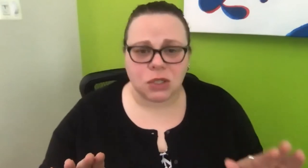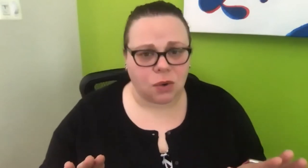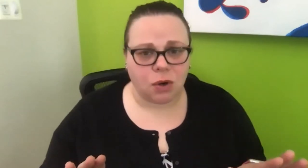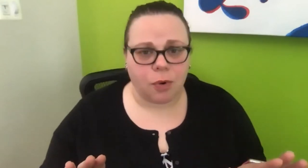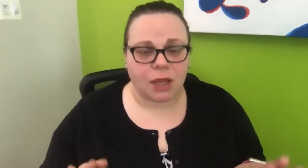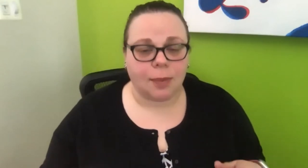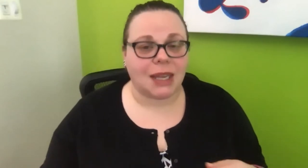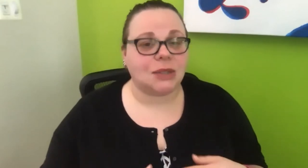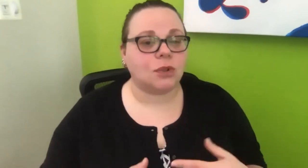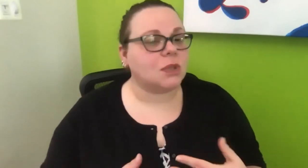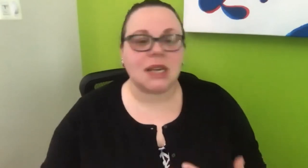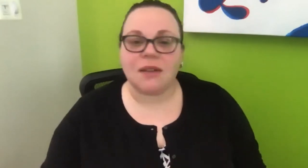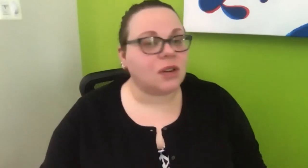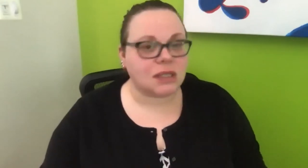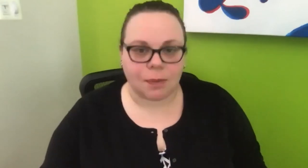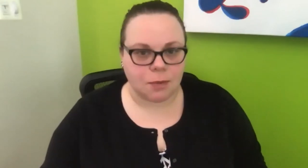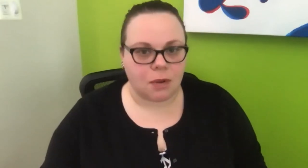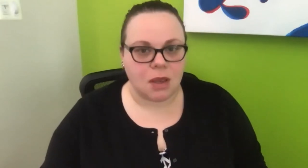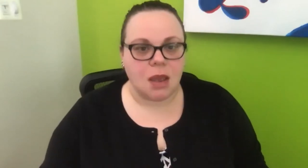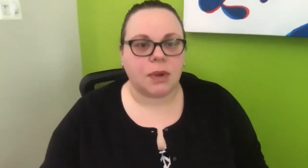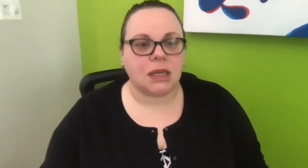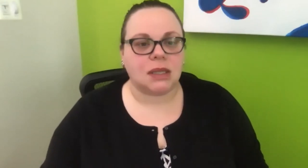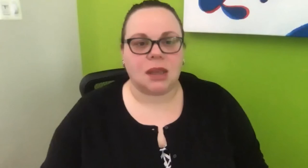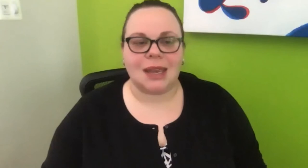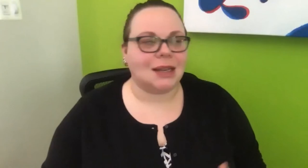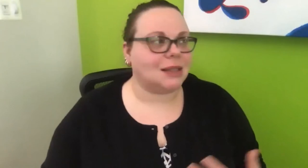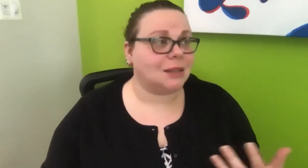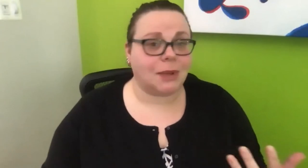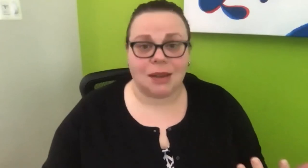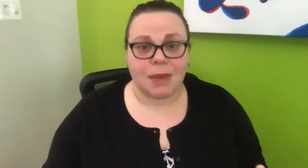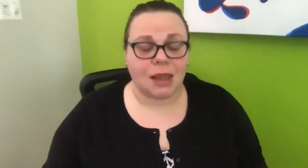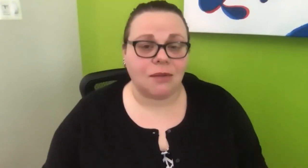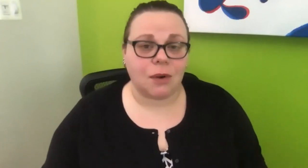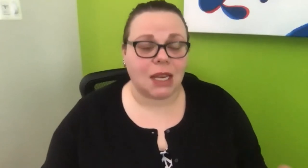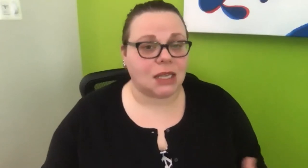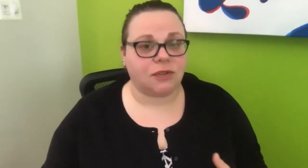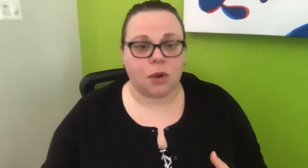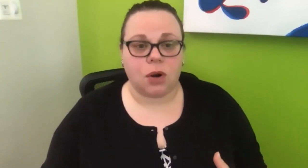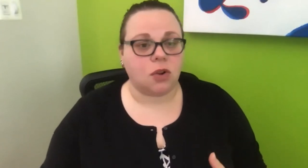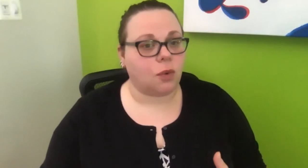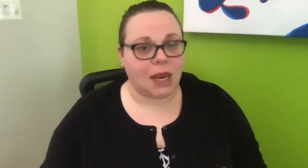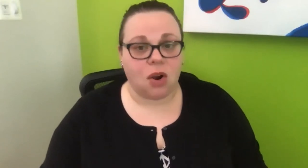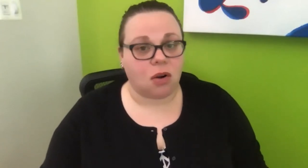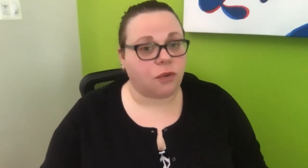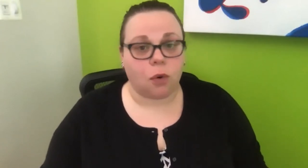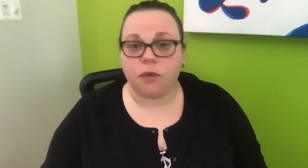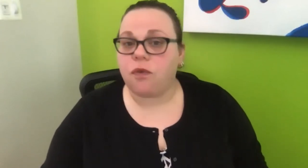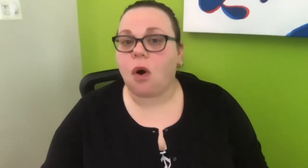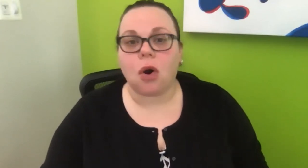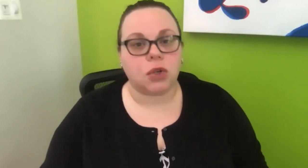Which was never acceptable, but the inaccessibility of mail-in voting has flown under the radar for far too long.